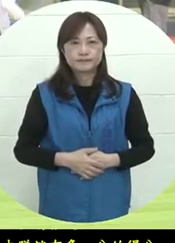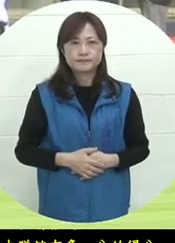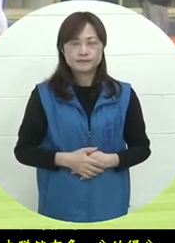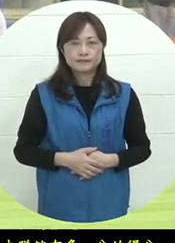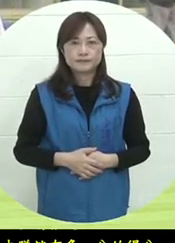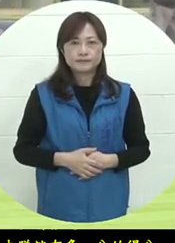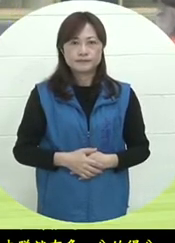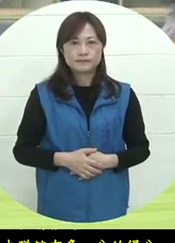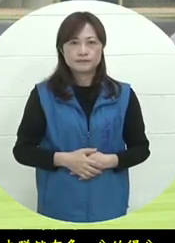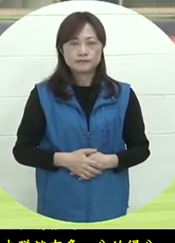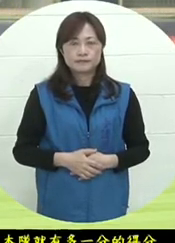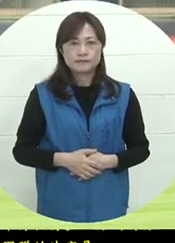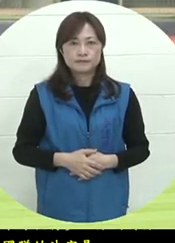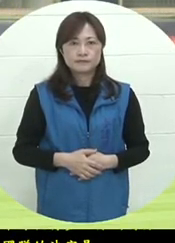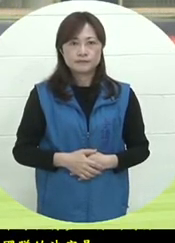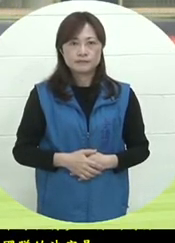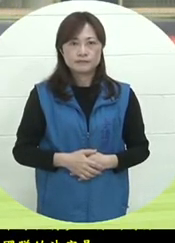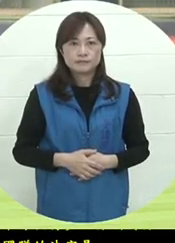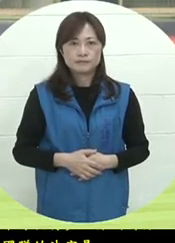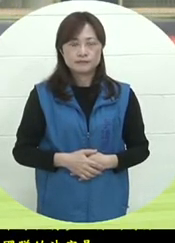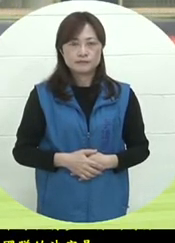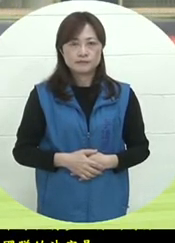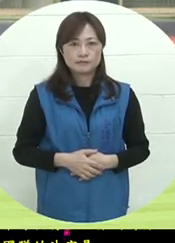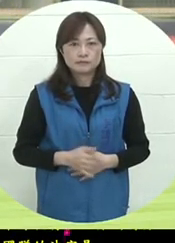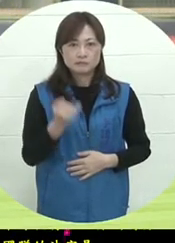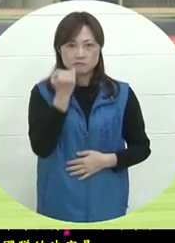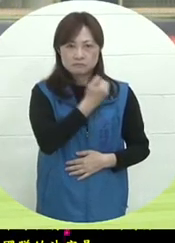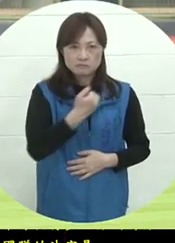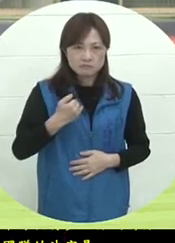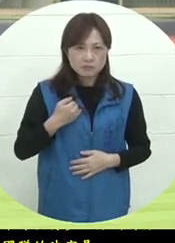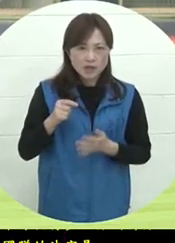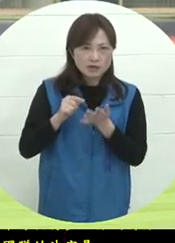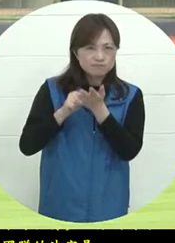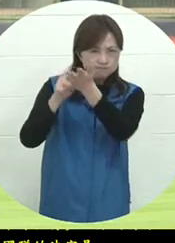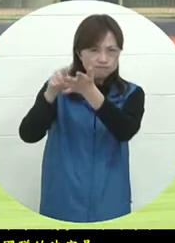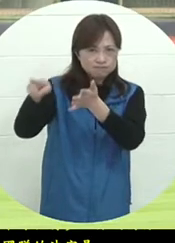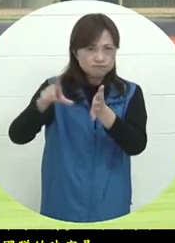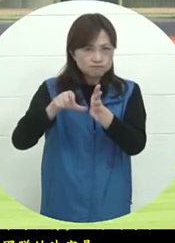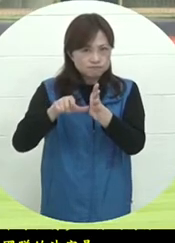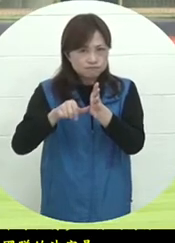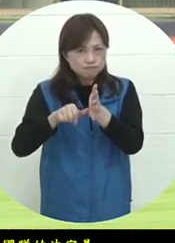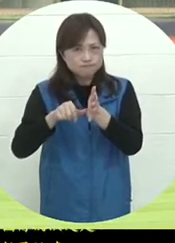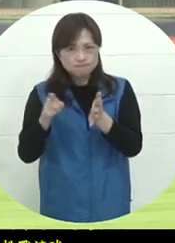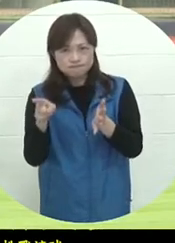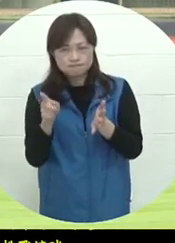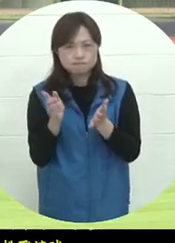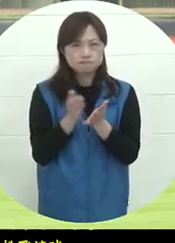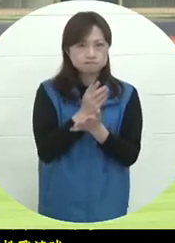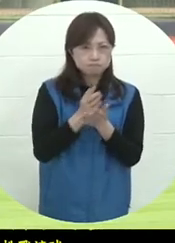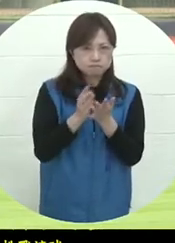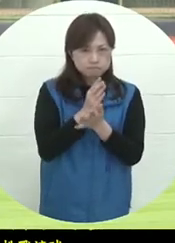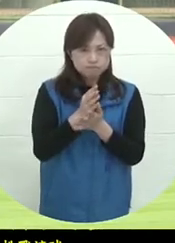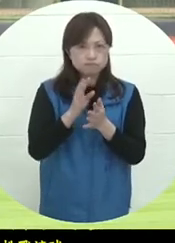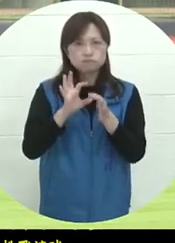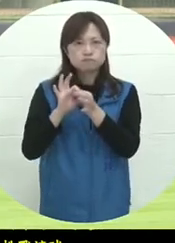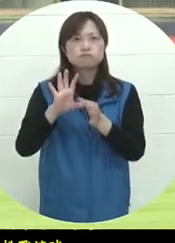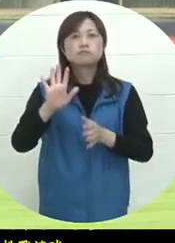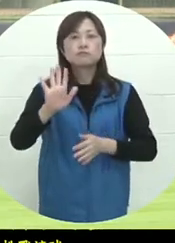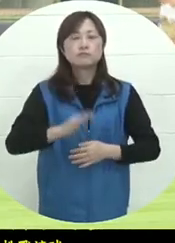That may also have something to do with the actual use of this challenge. Before the game today, I asked the teacher of the recording team a little bit.